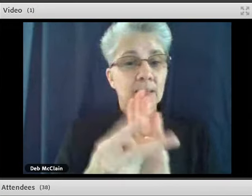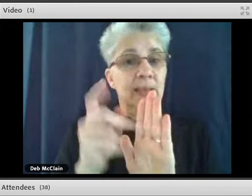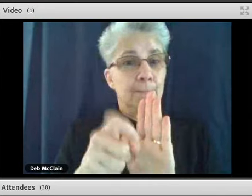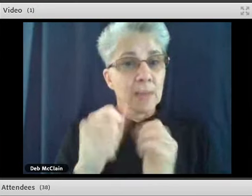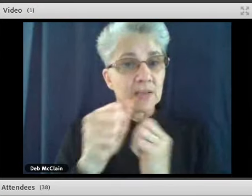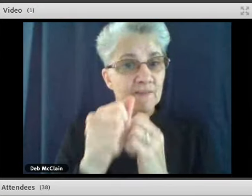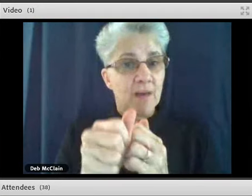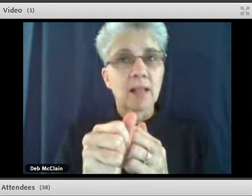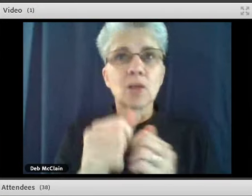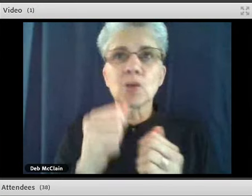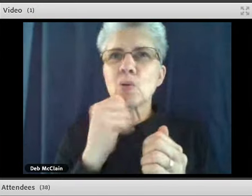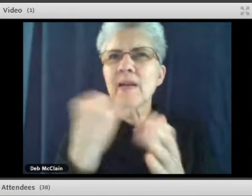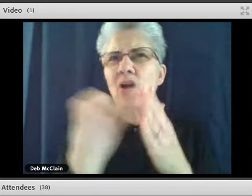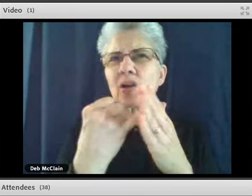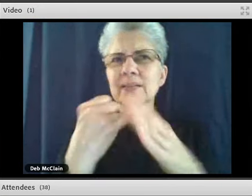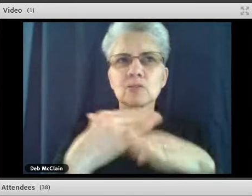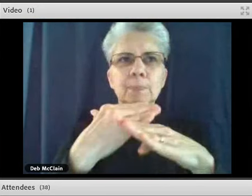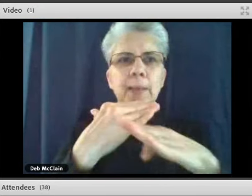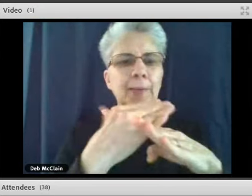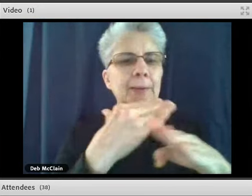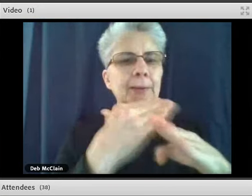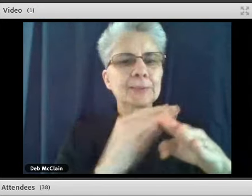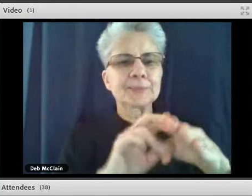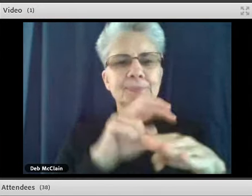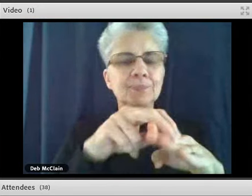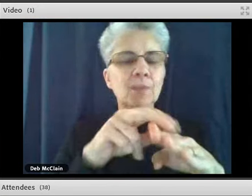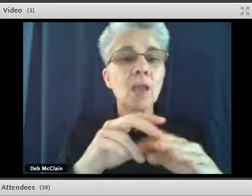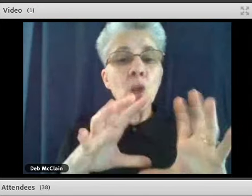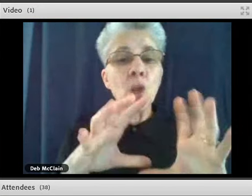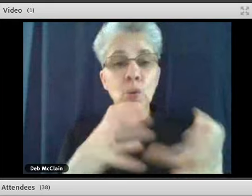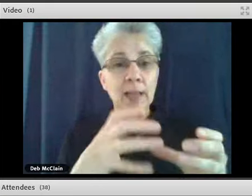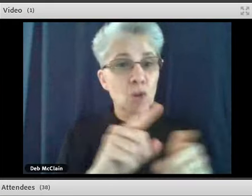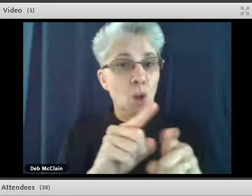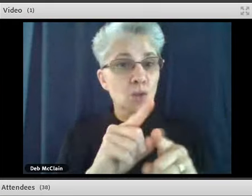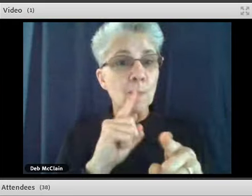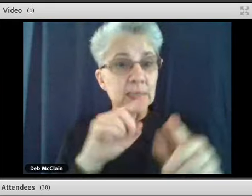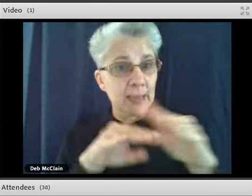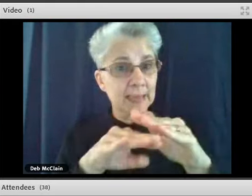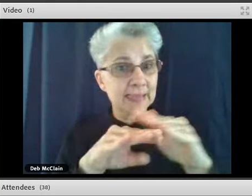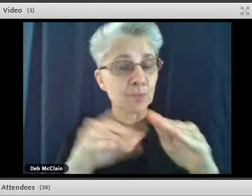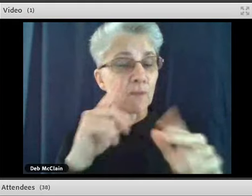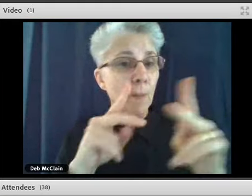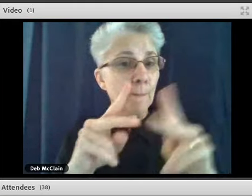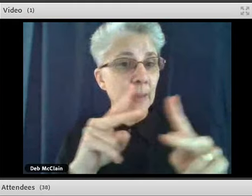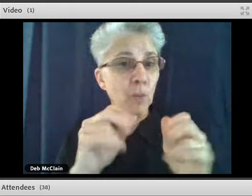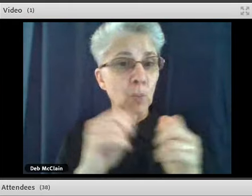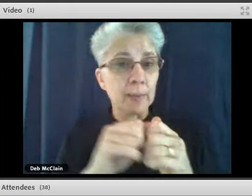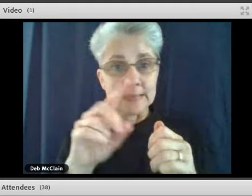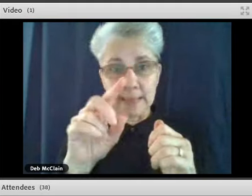that you don't have architectural barriers. Your collections also need to be accessible to people with disabilities,